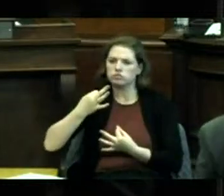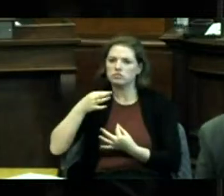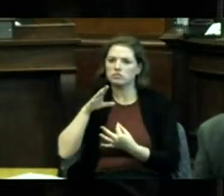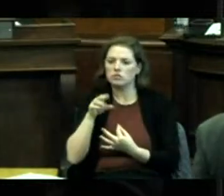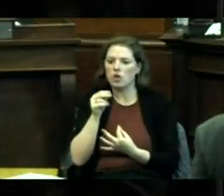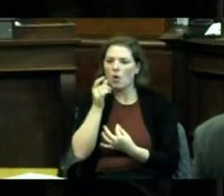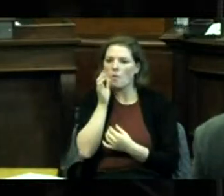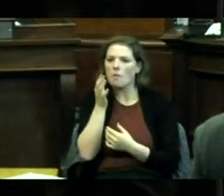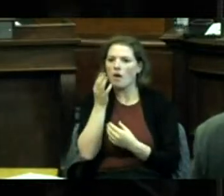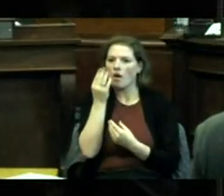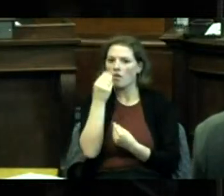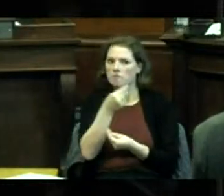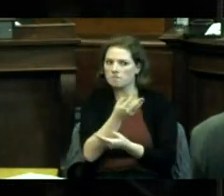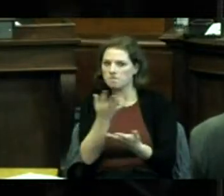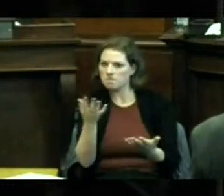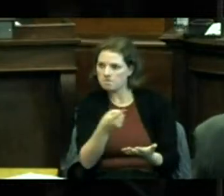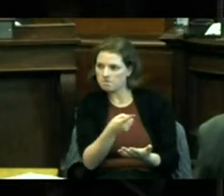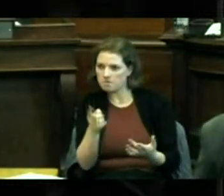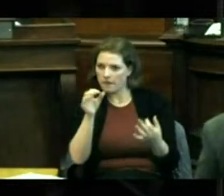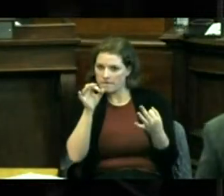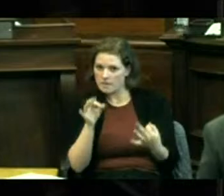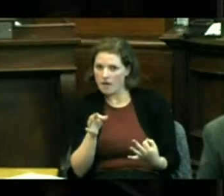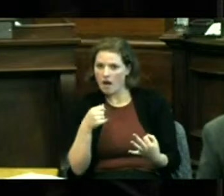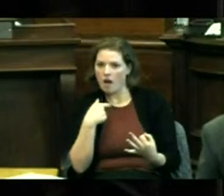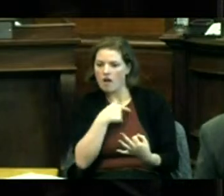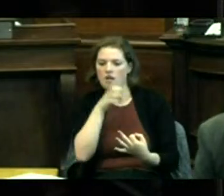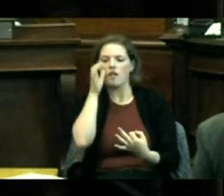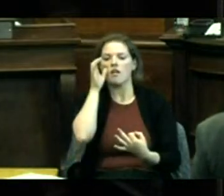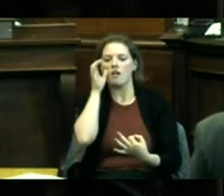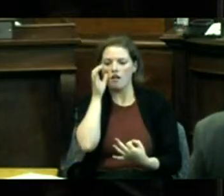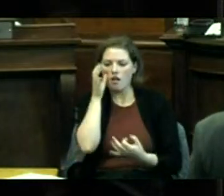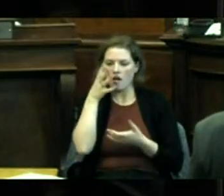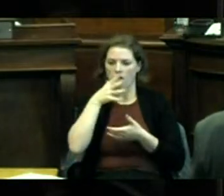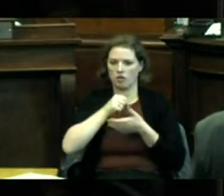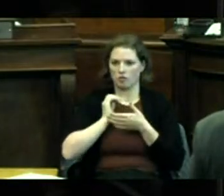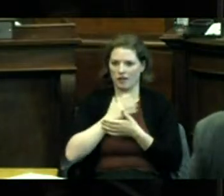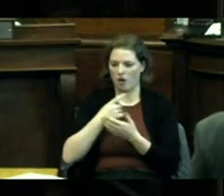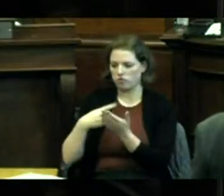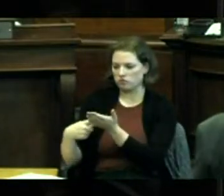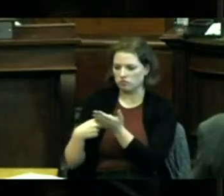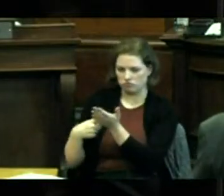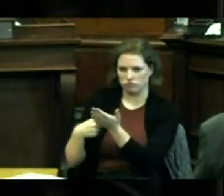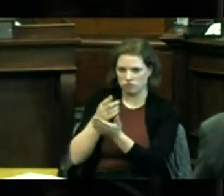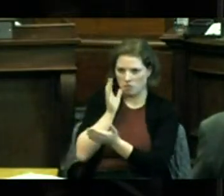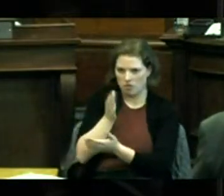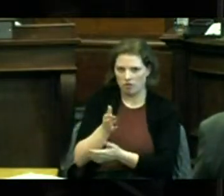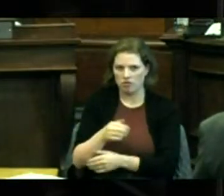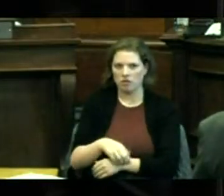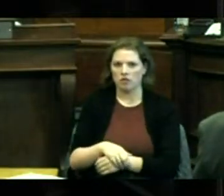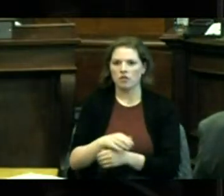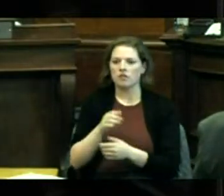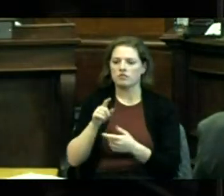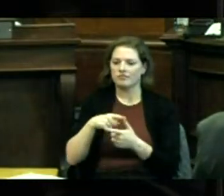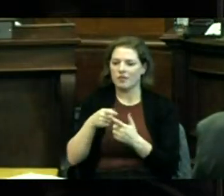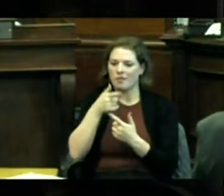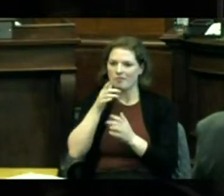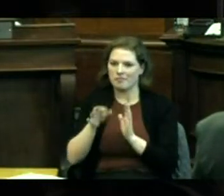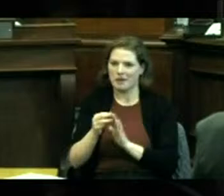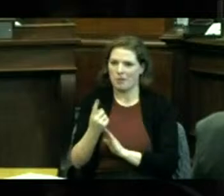again, no, no decisions will have been made at this time. That's where we will seek feedback again from the public,